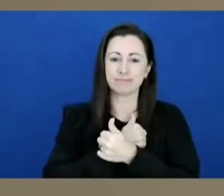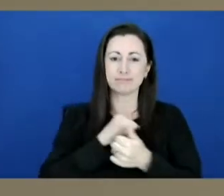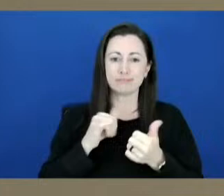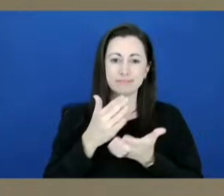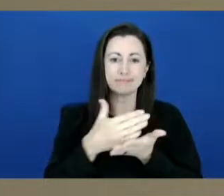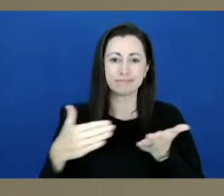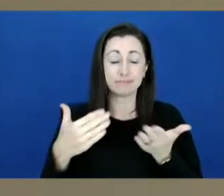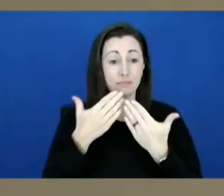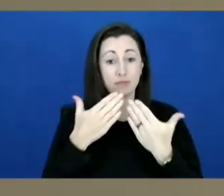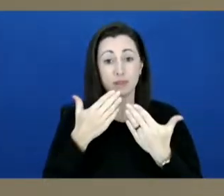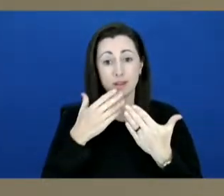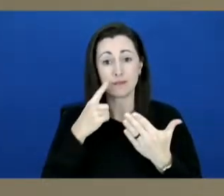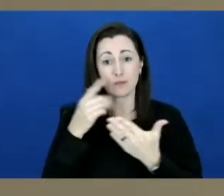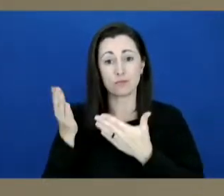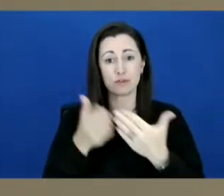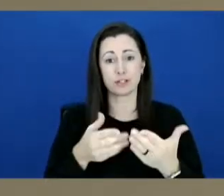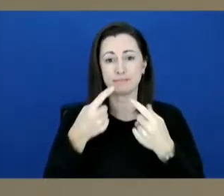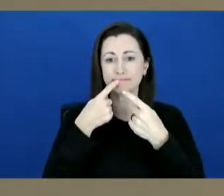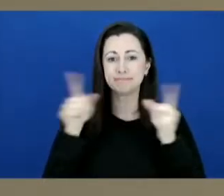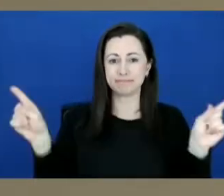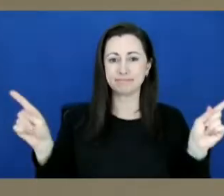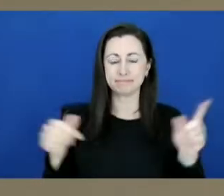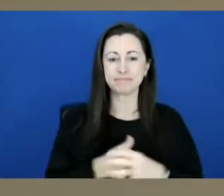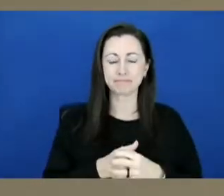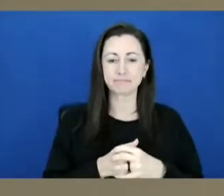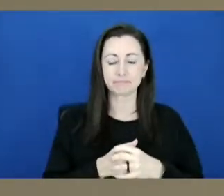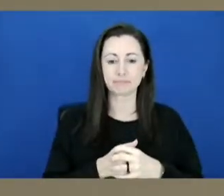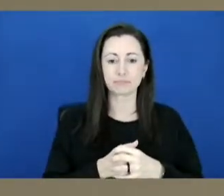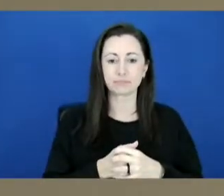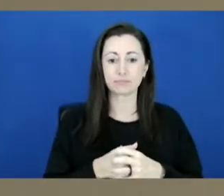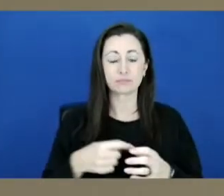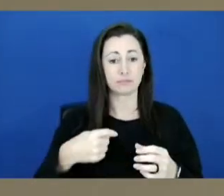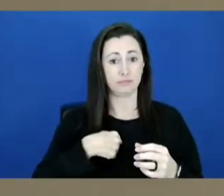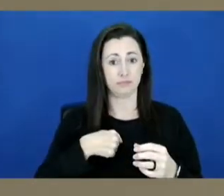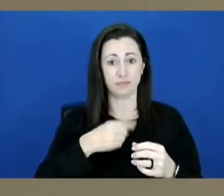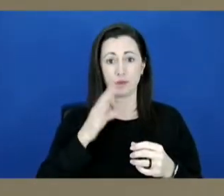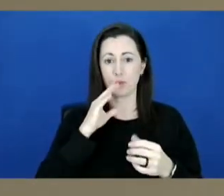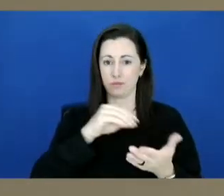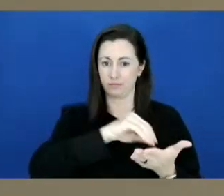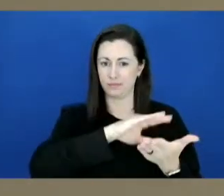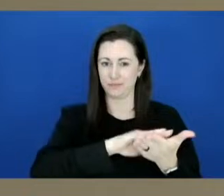CROSS-CULTURAL UNITY, AND SO